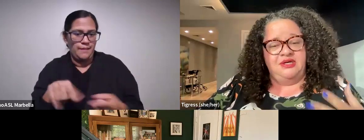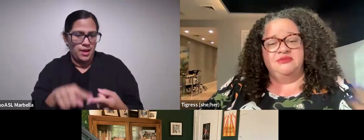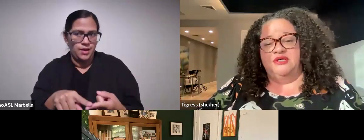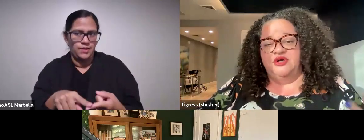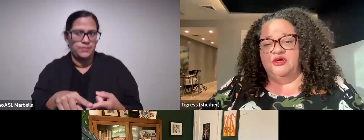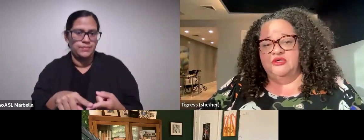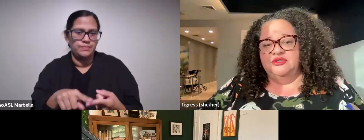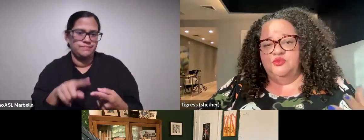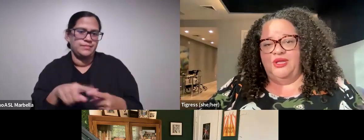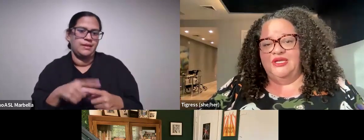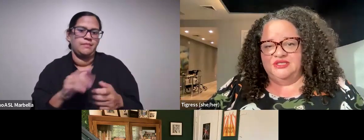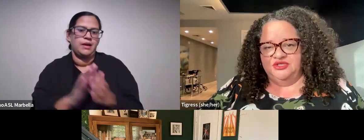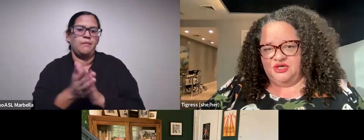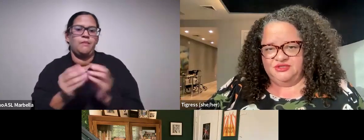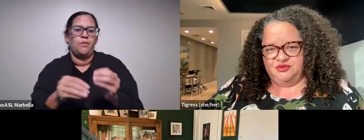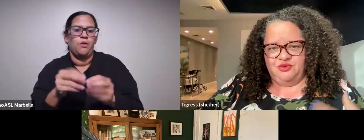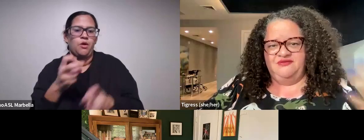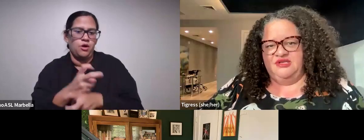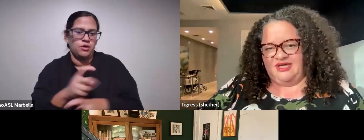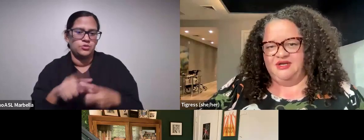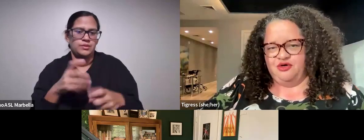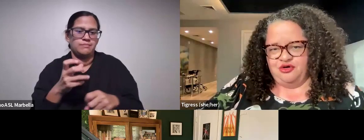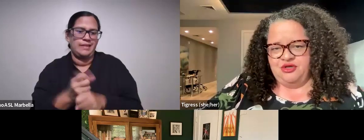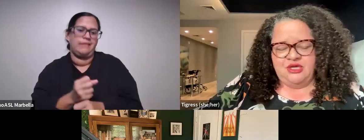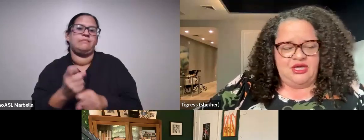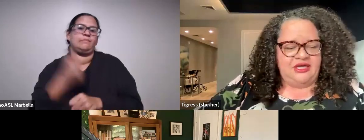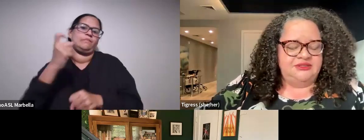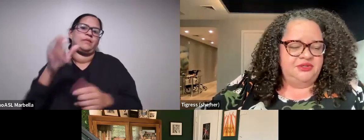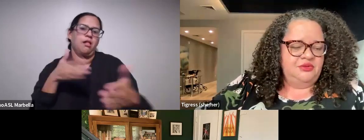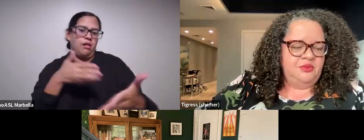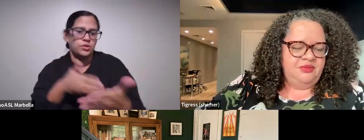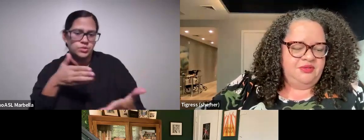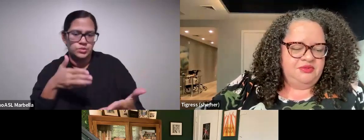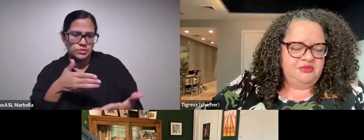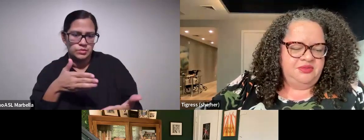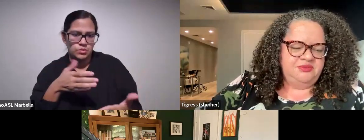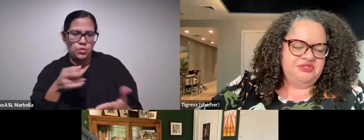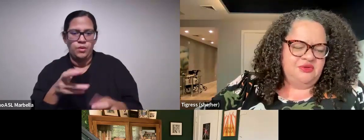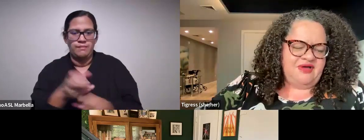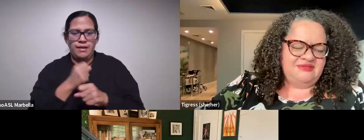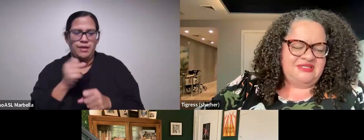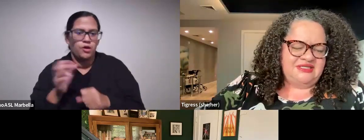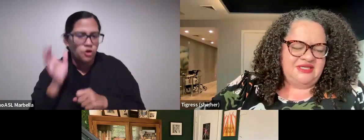then it becomes much harder to win such a lawsuit or even get it heard. And so when people just have a sense,